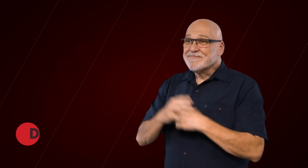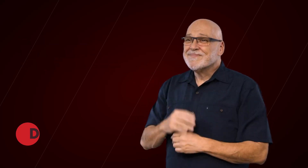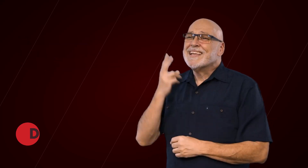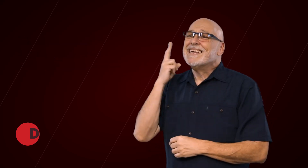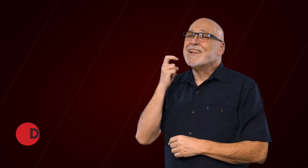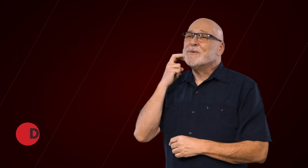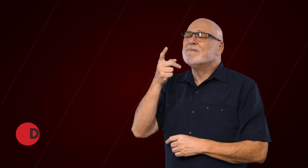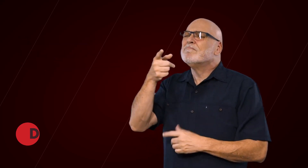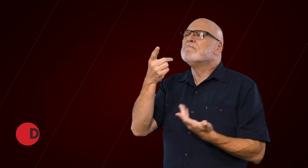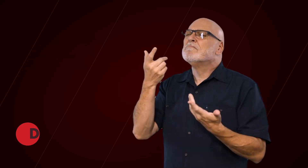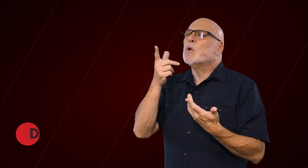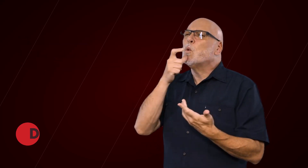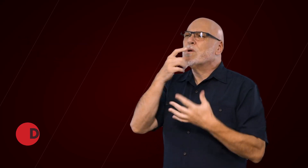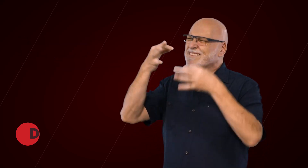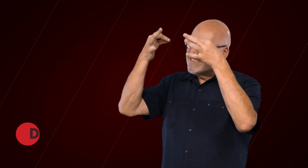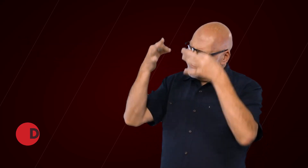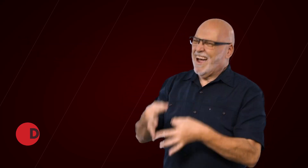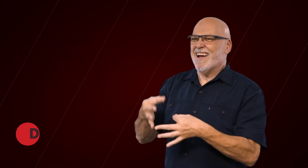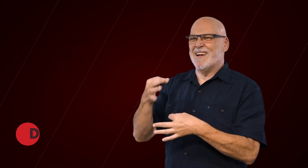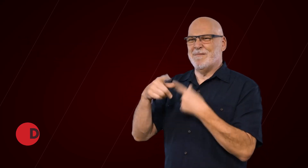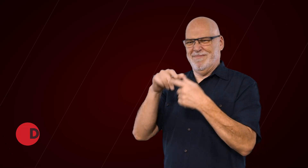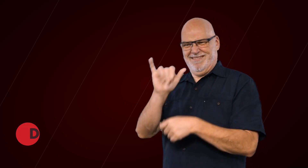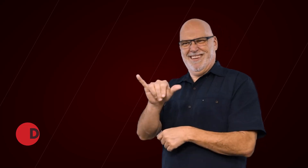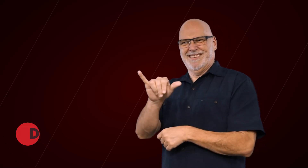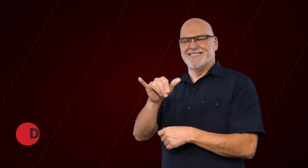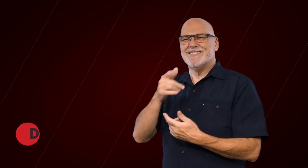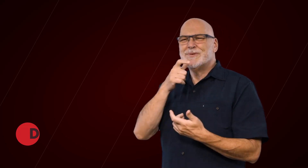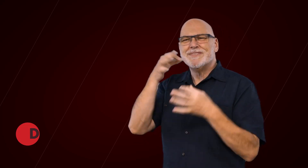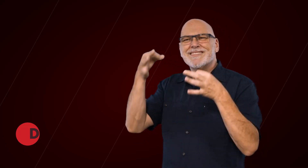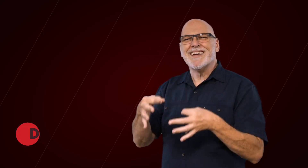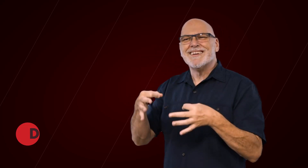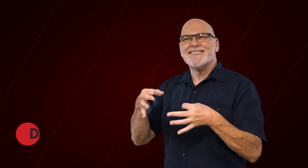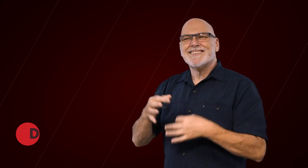Nicole, do you know who decided that?